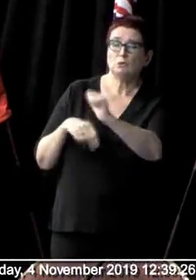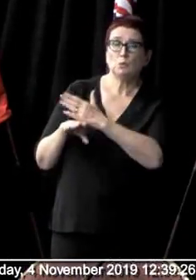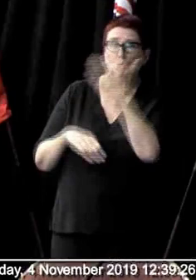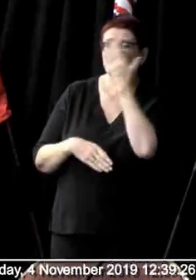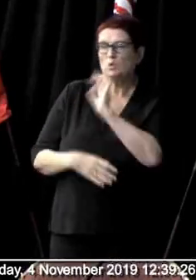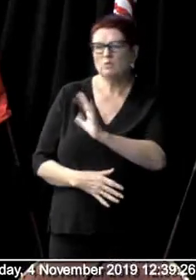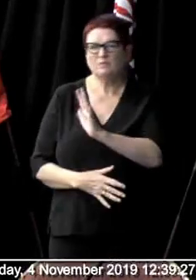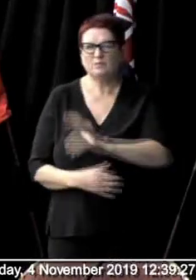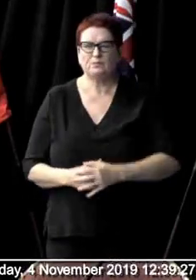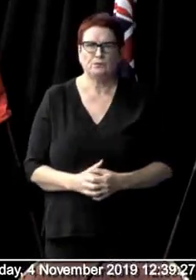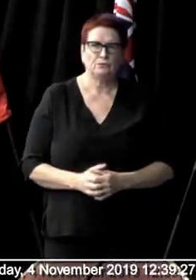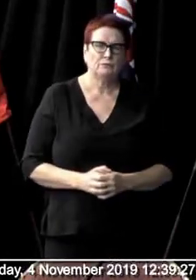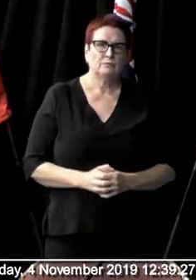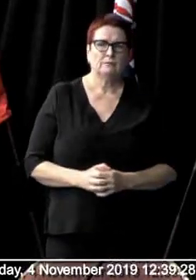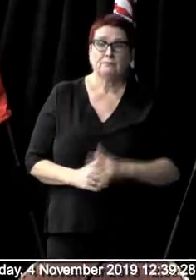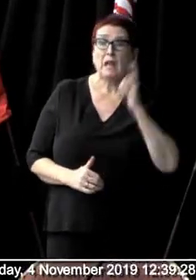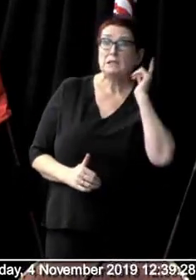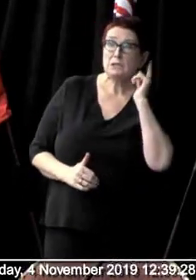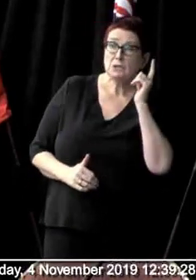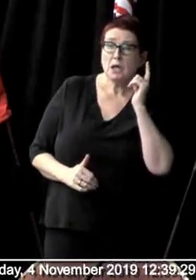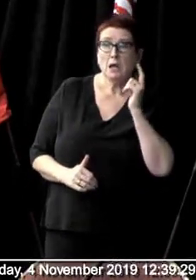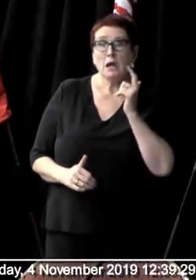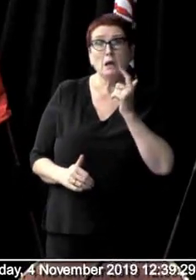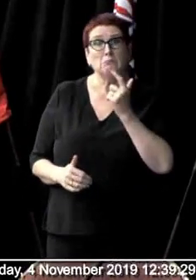The teacher was an experienced teacher.